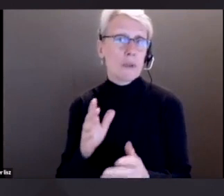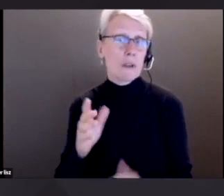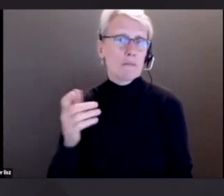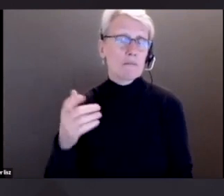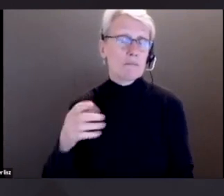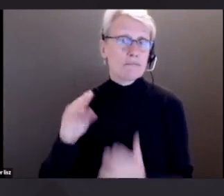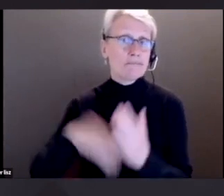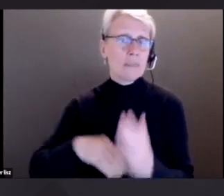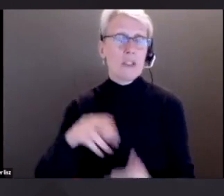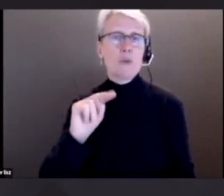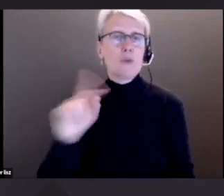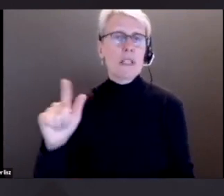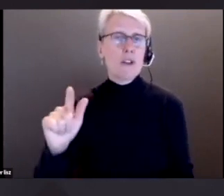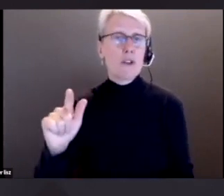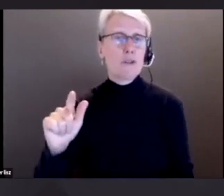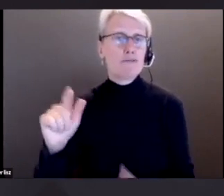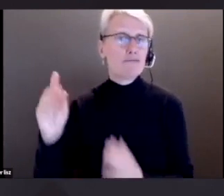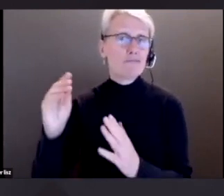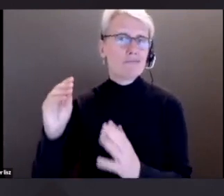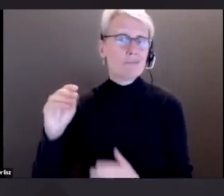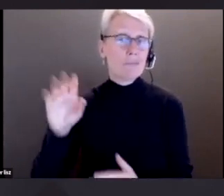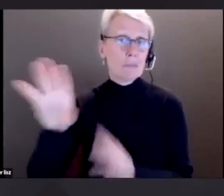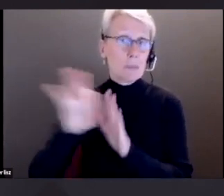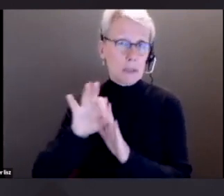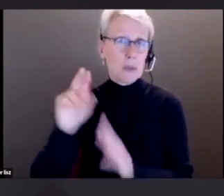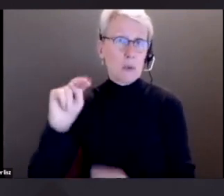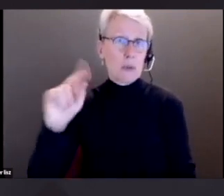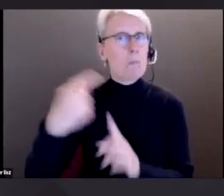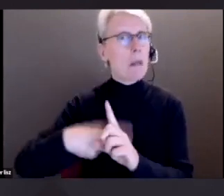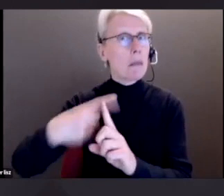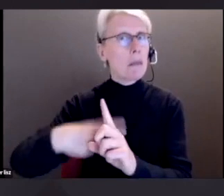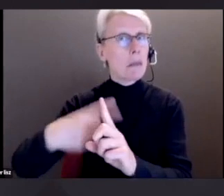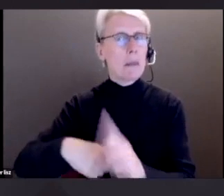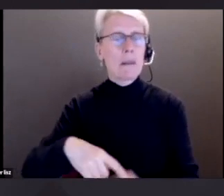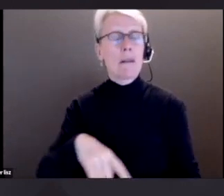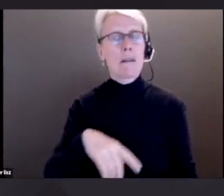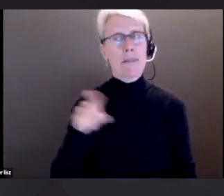and is your one-stop destination for news on upcoming employer events